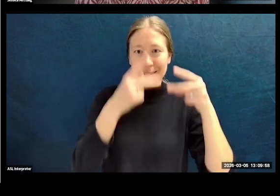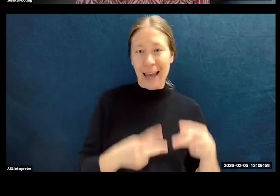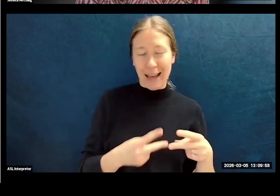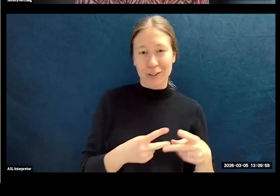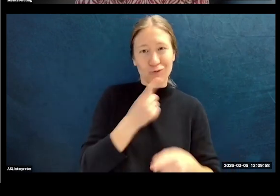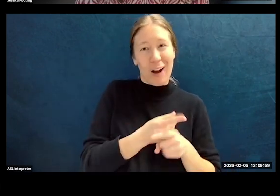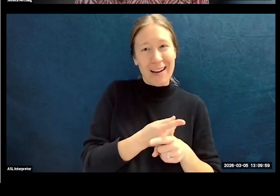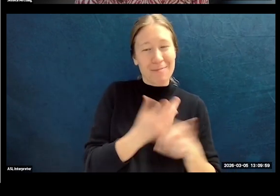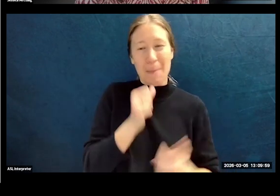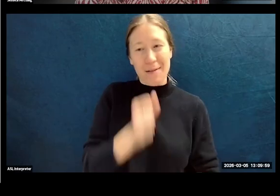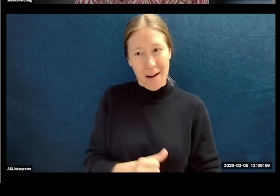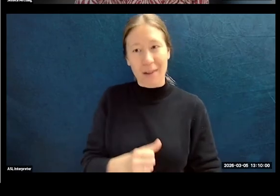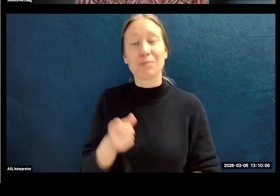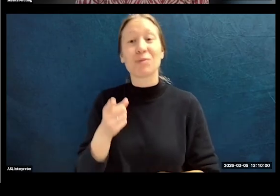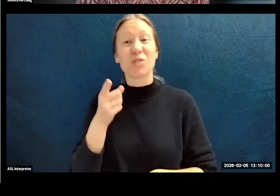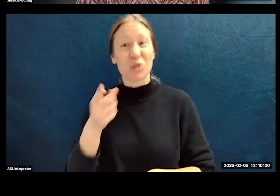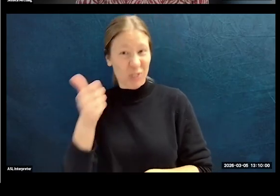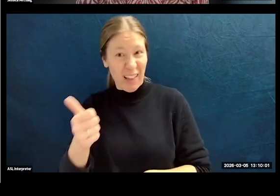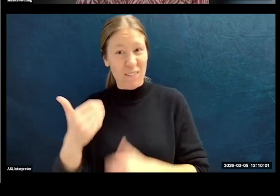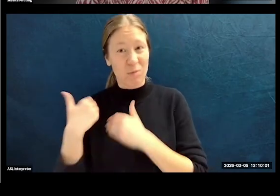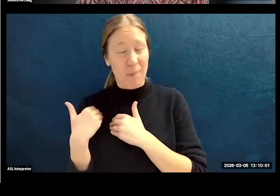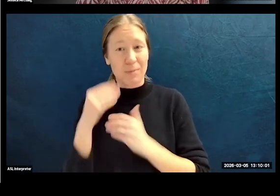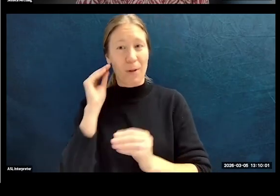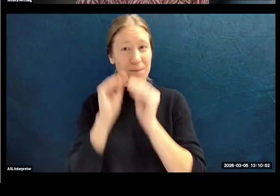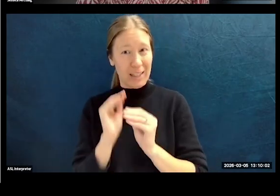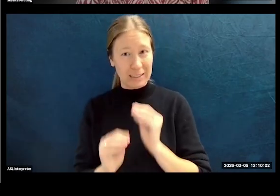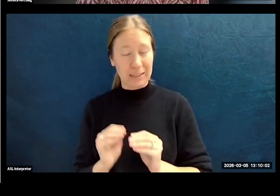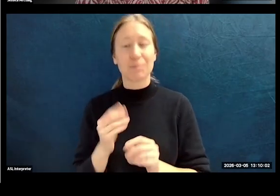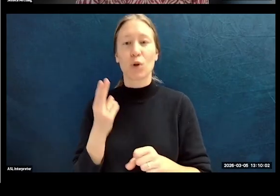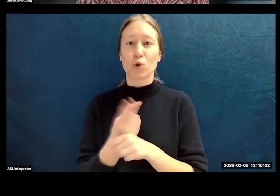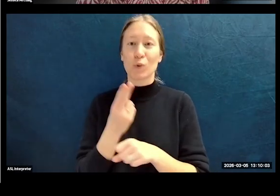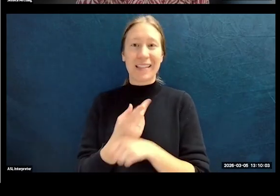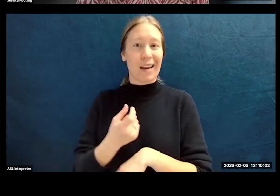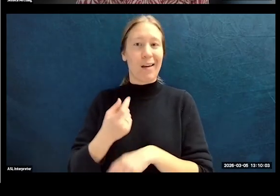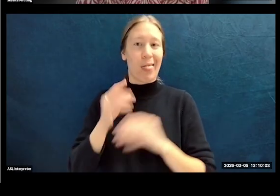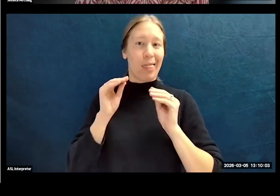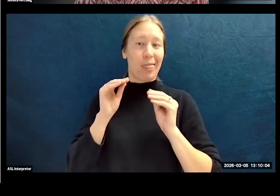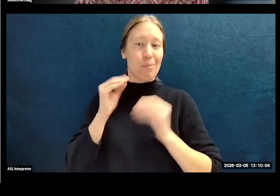and fix those tags using the manual remediation techniques that were just demonstrated.